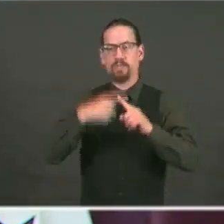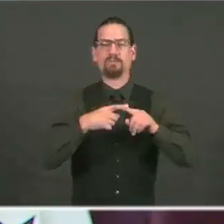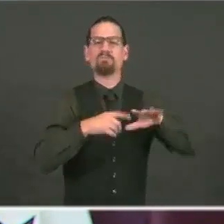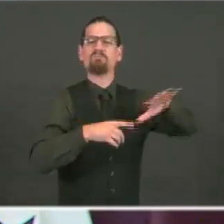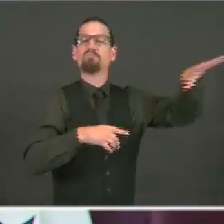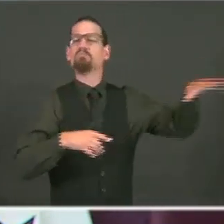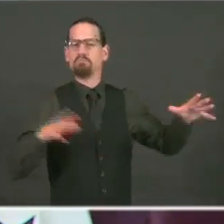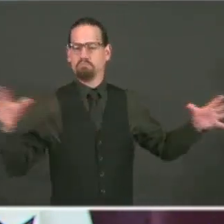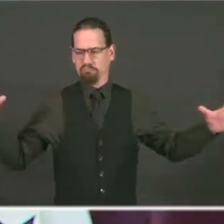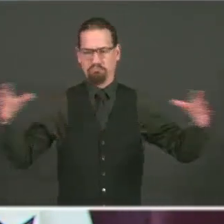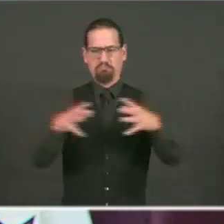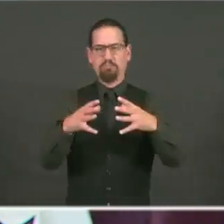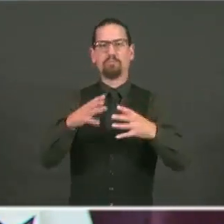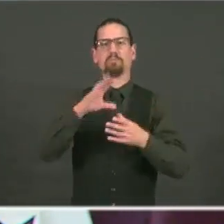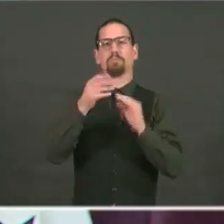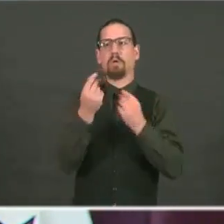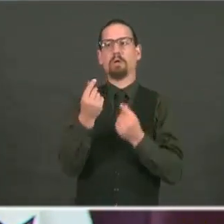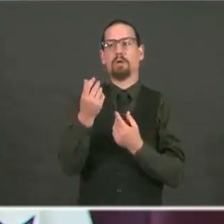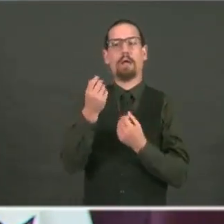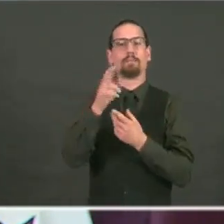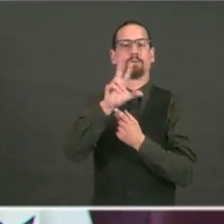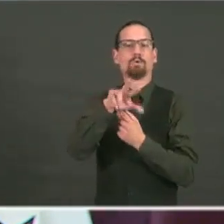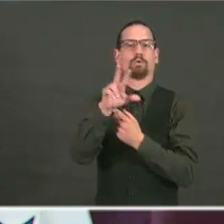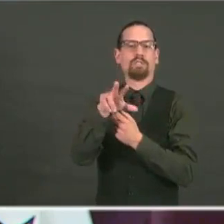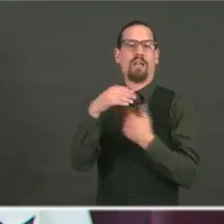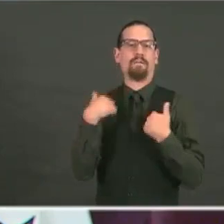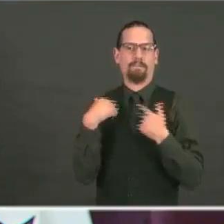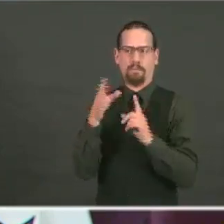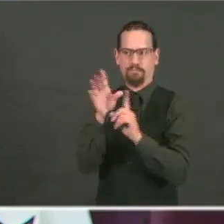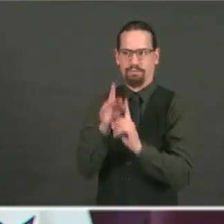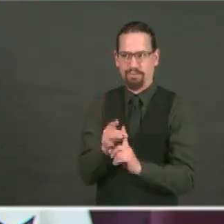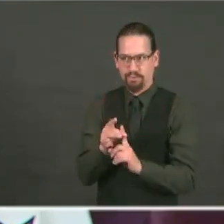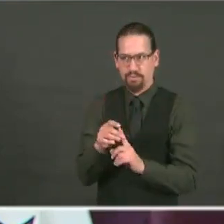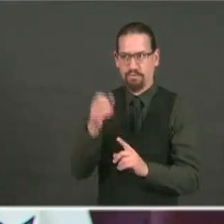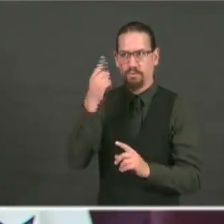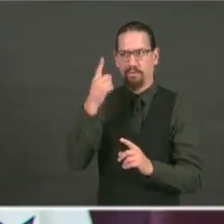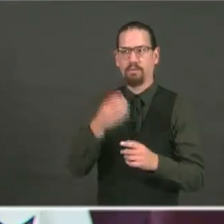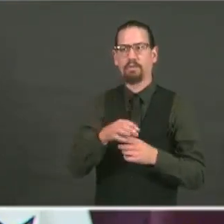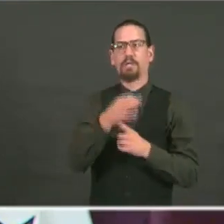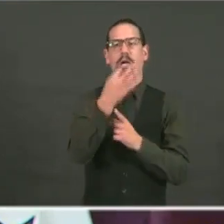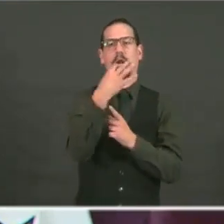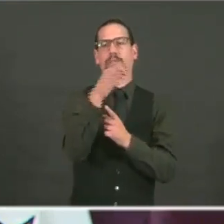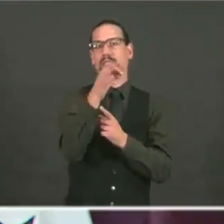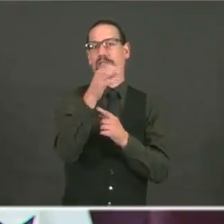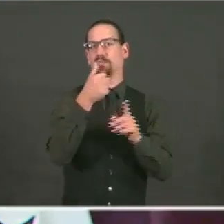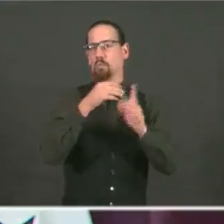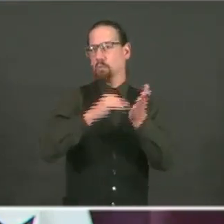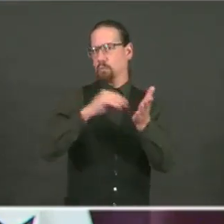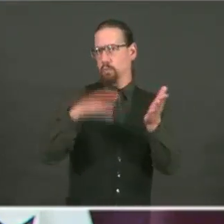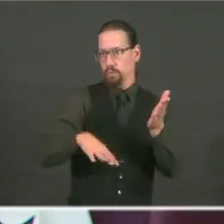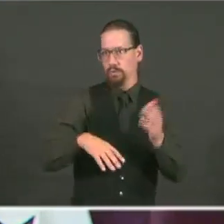SCHOOL BUILDINGS. WE FOUND ANOTHER 44 POSITIVE